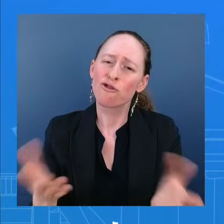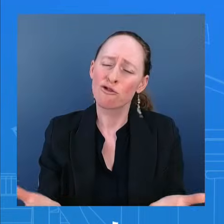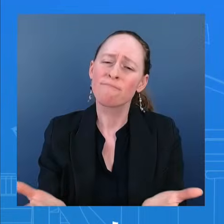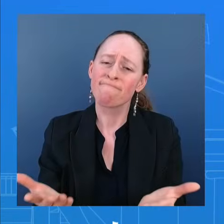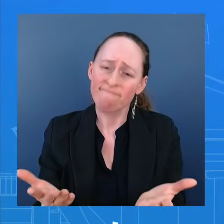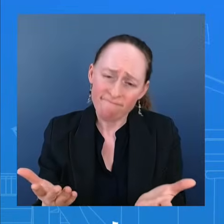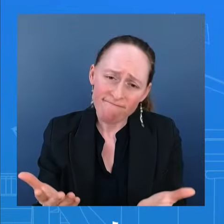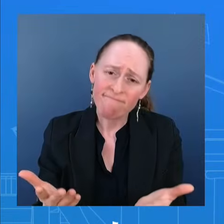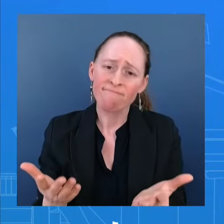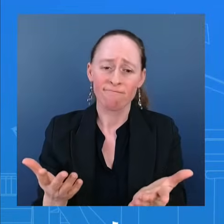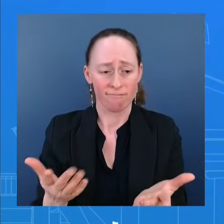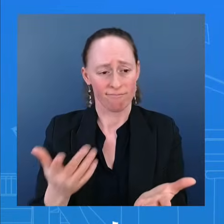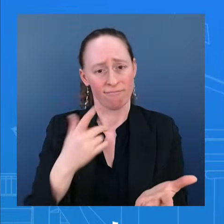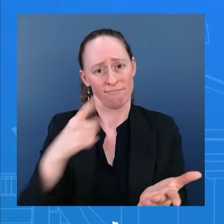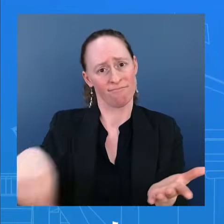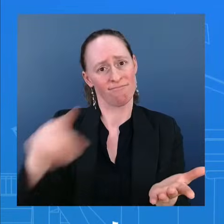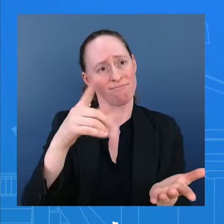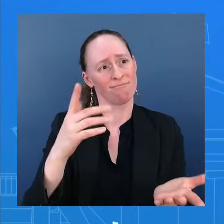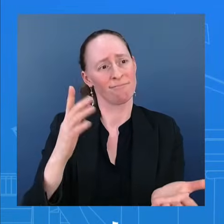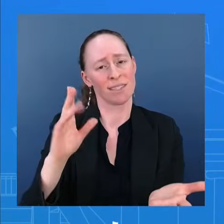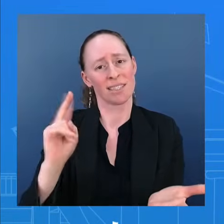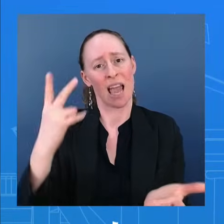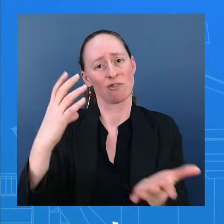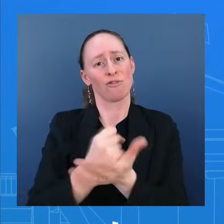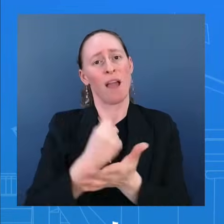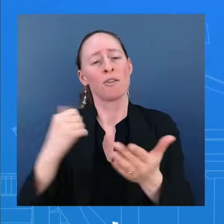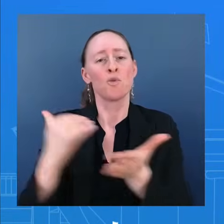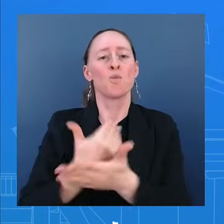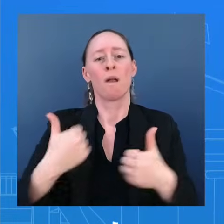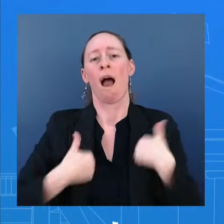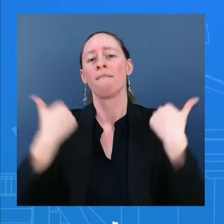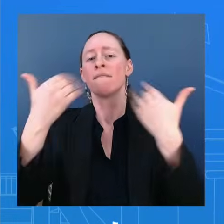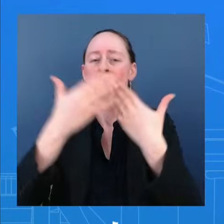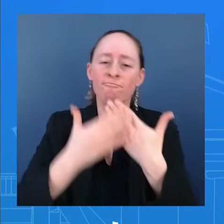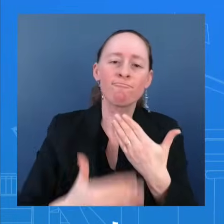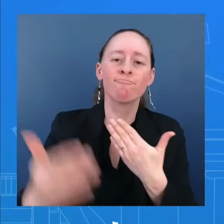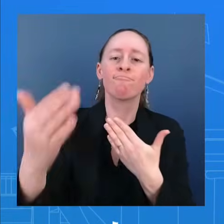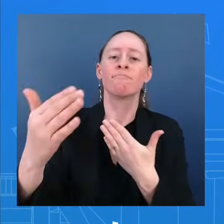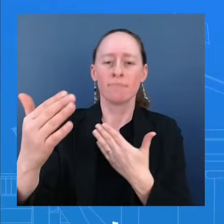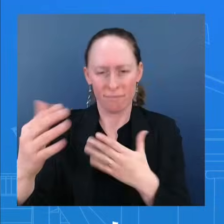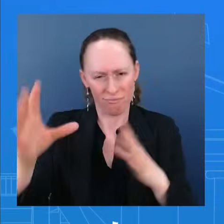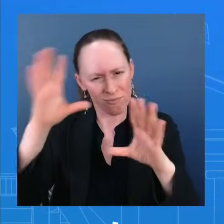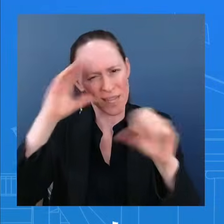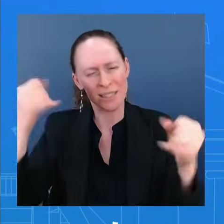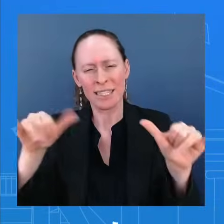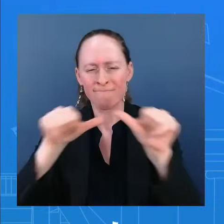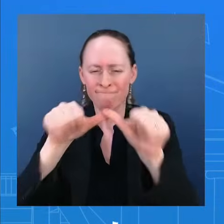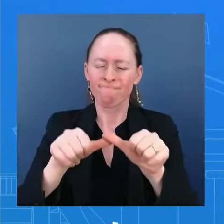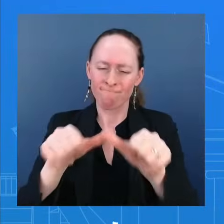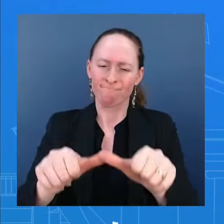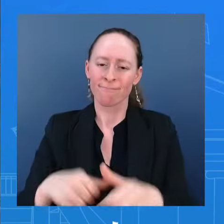And -- and so, that's what the president certainly is going to continue to focus on. Go ahead. The Press: Thanks. Different than commuting a sentence, though,